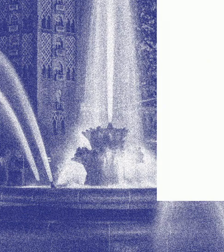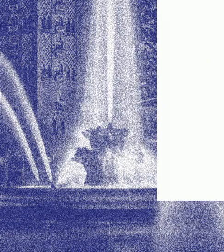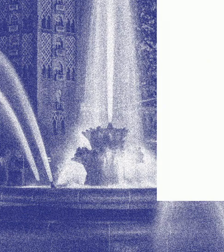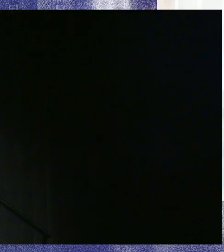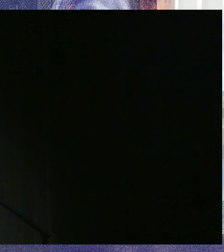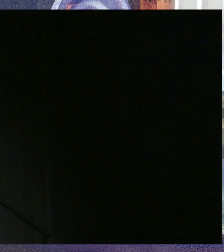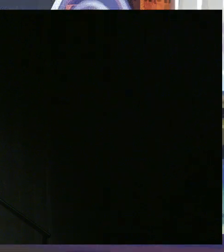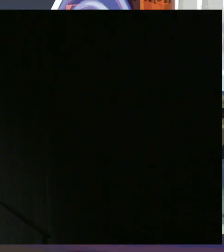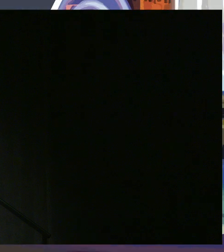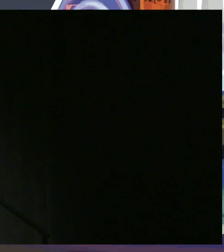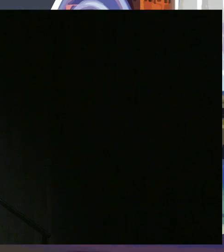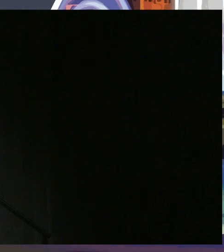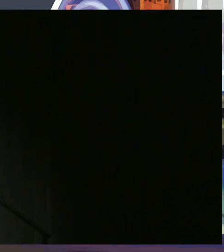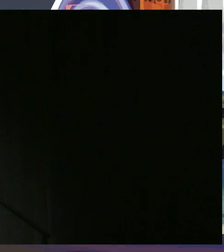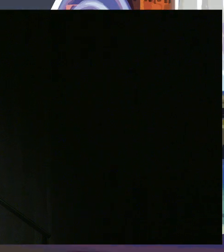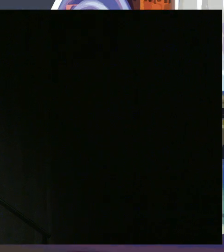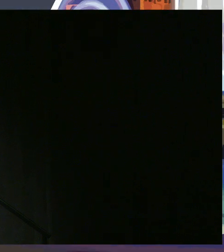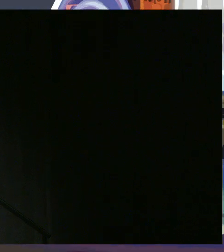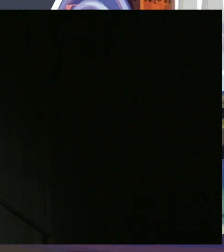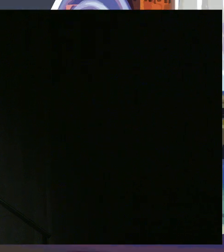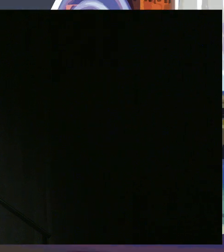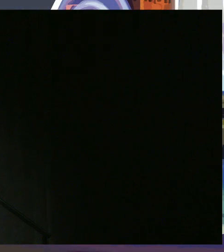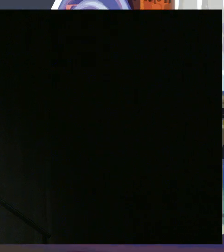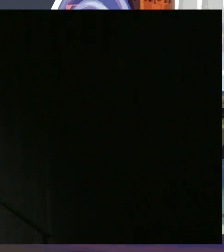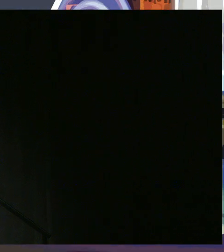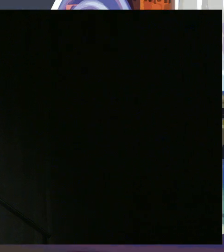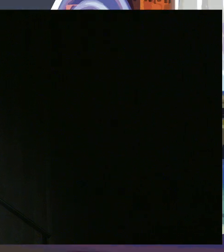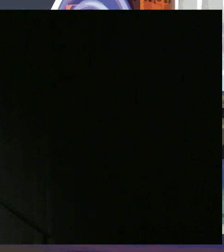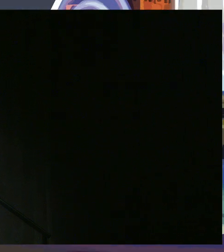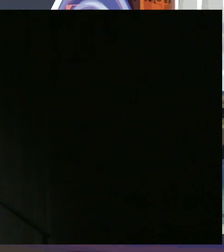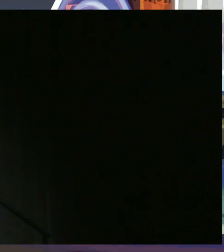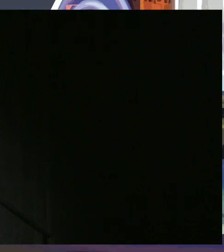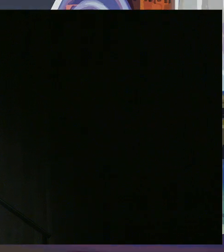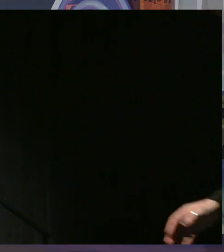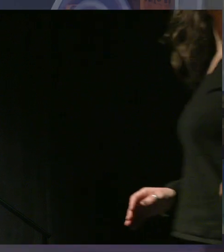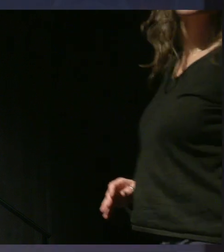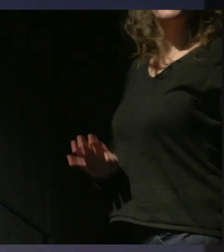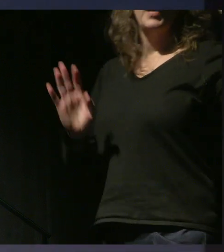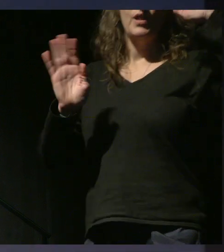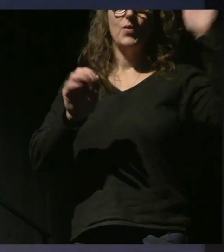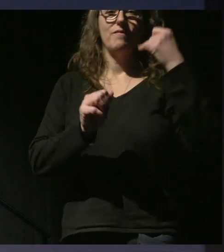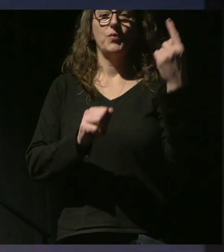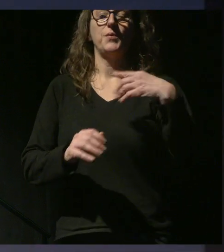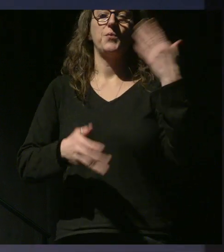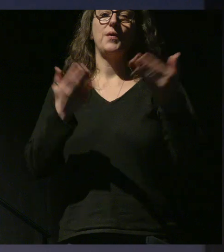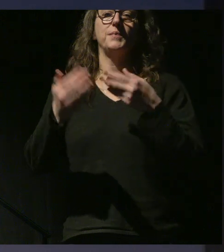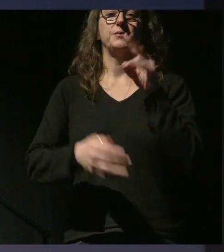Welcome to the 2024 Annual Conference in book Fair in Kansas City, Missouri.